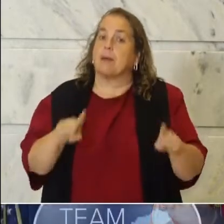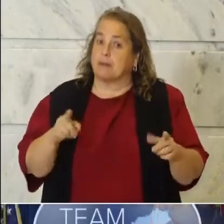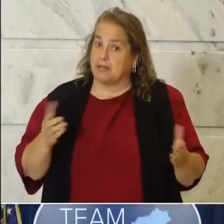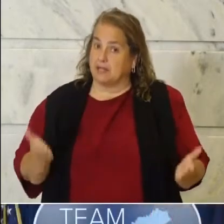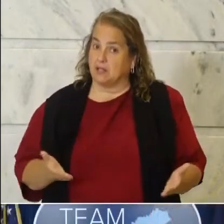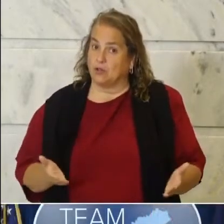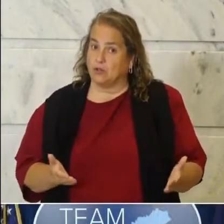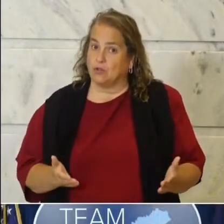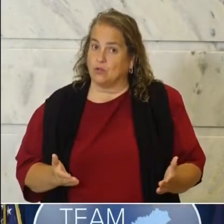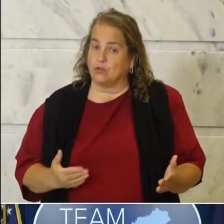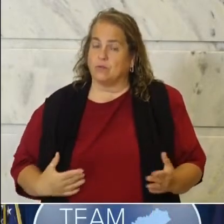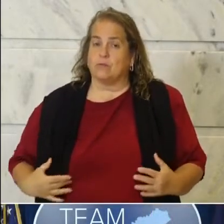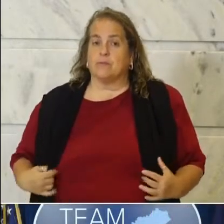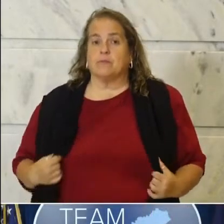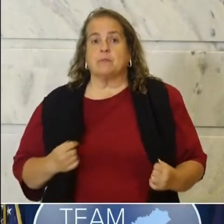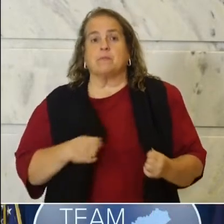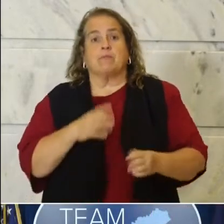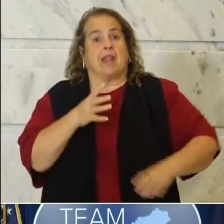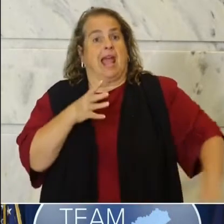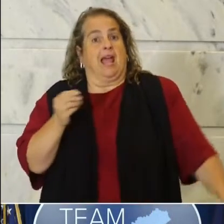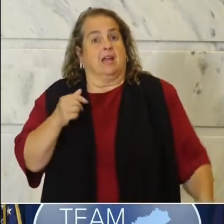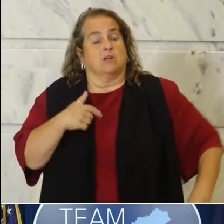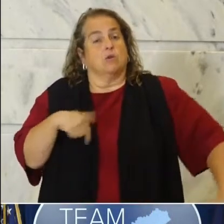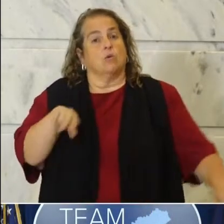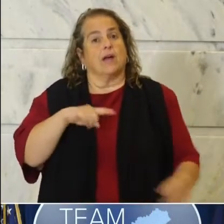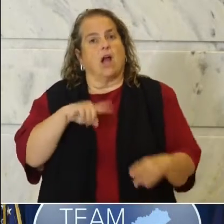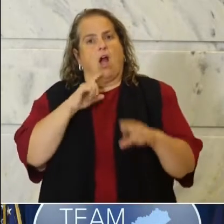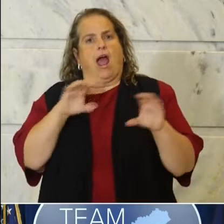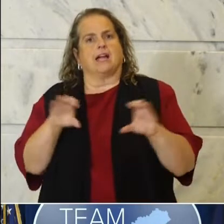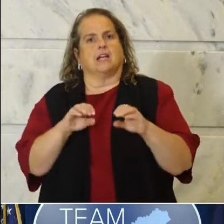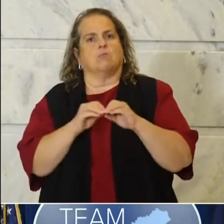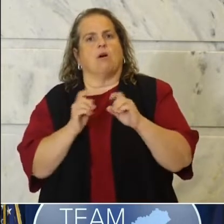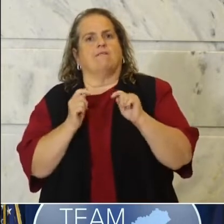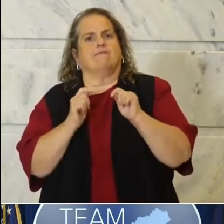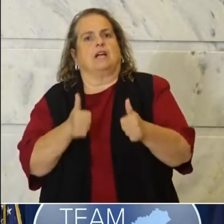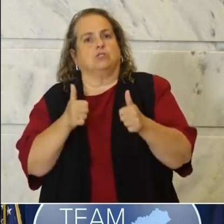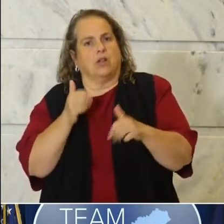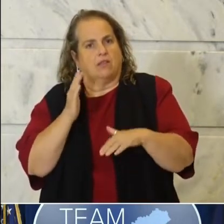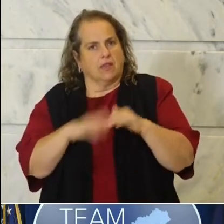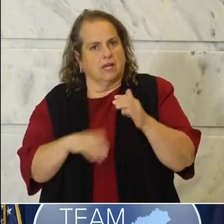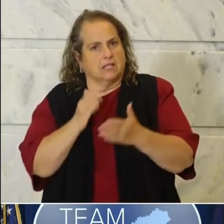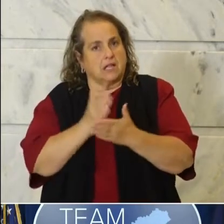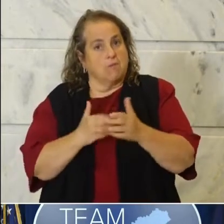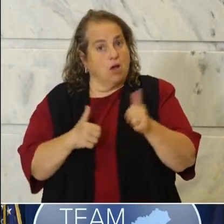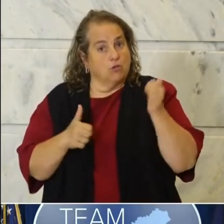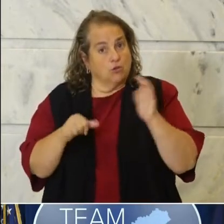and or acting faster than some of our companion states. These air to that I